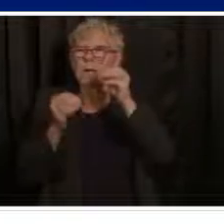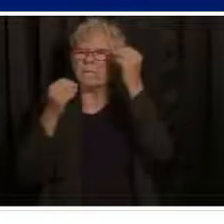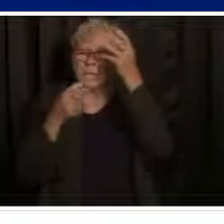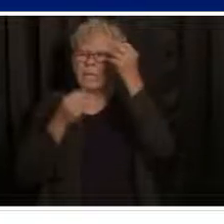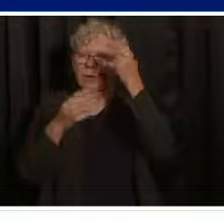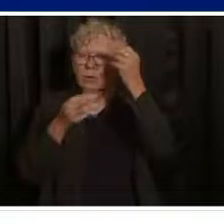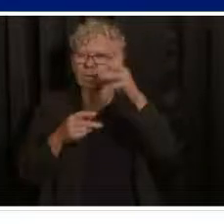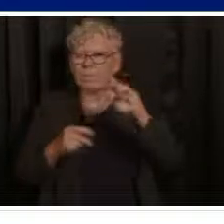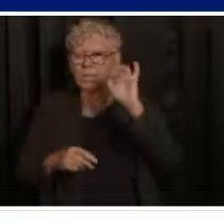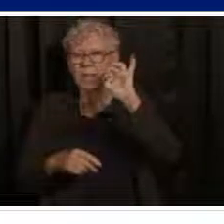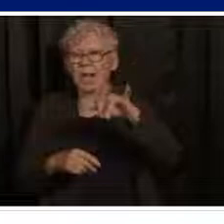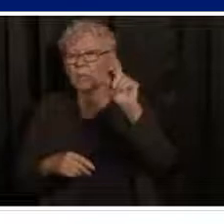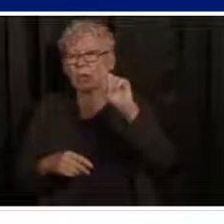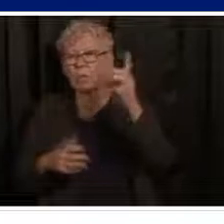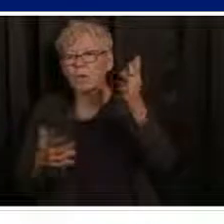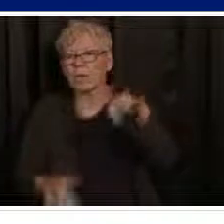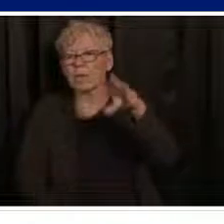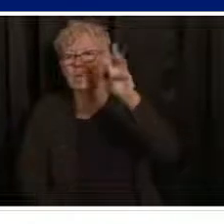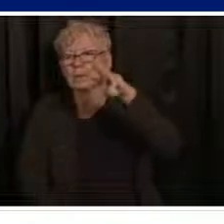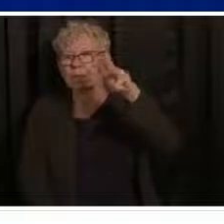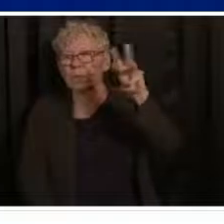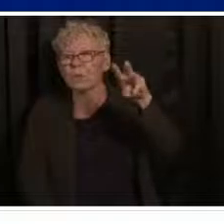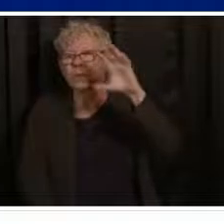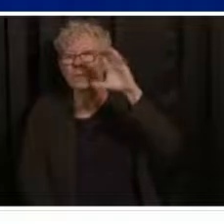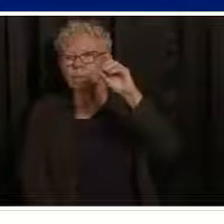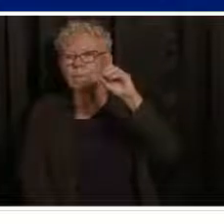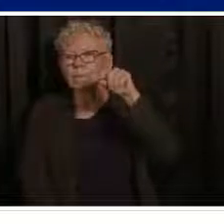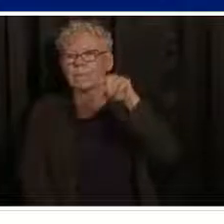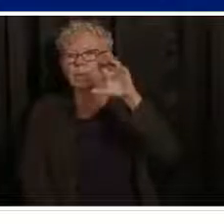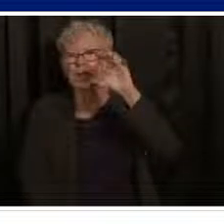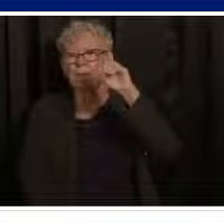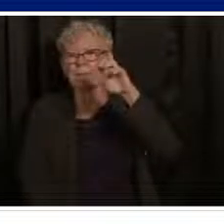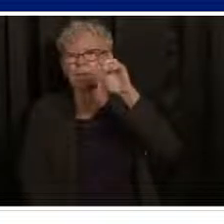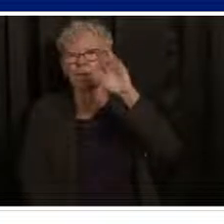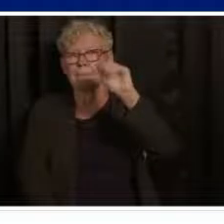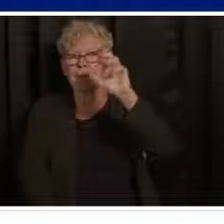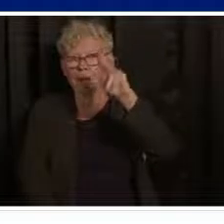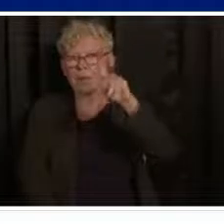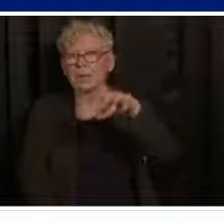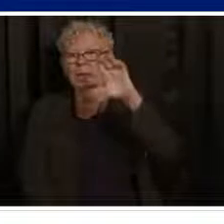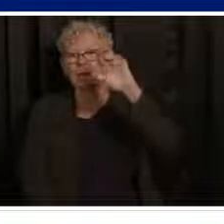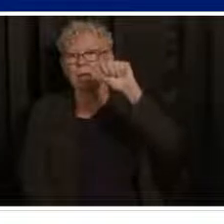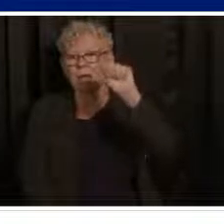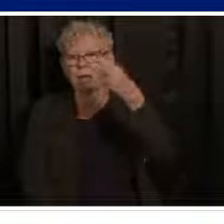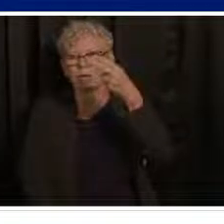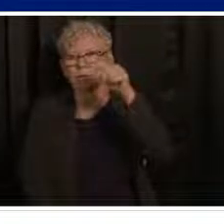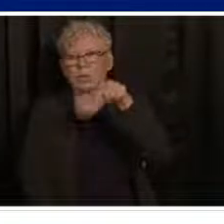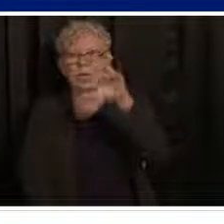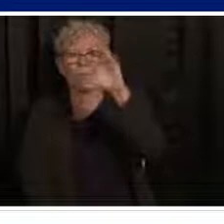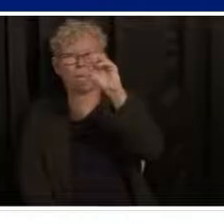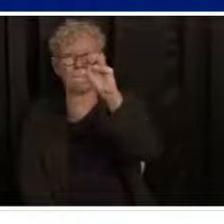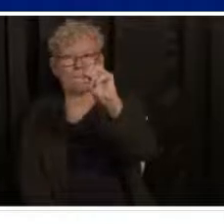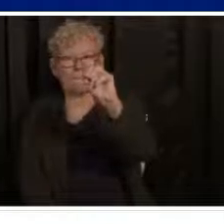one of them. So, the people in the area know that they can get this extra incentive to get vaccinated in their area. Some